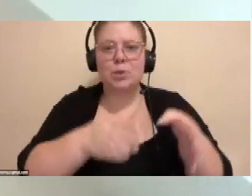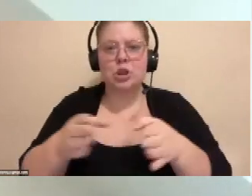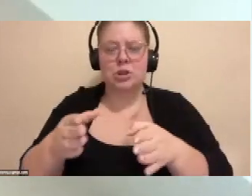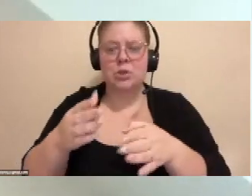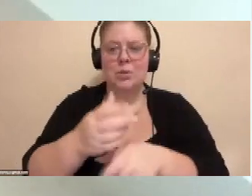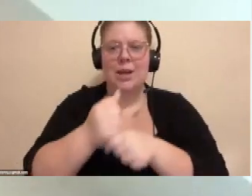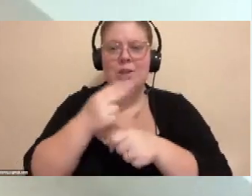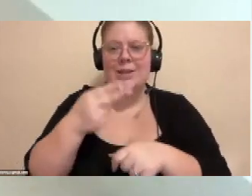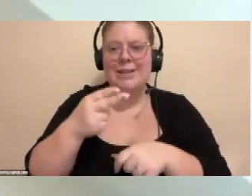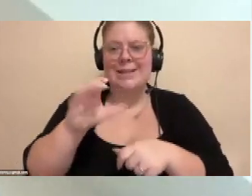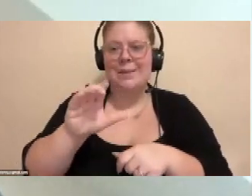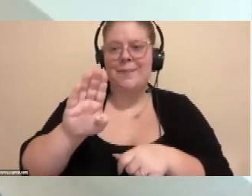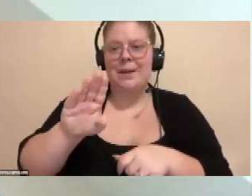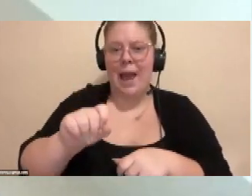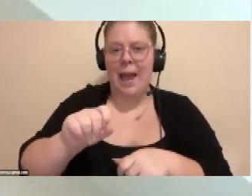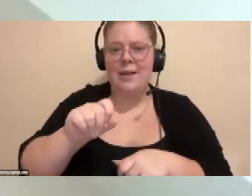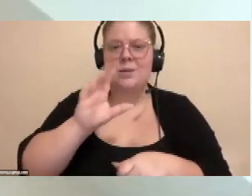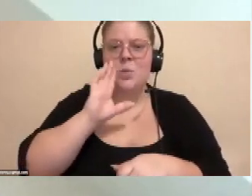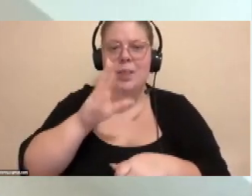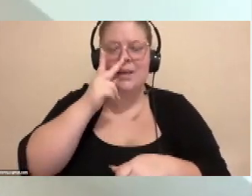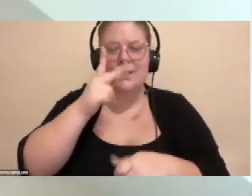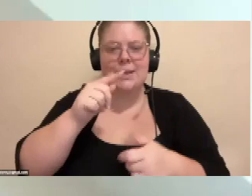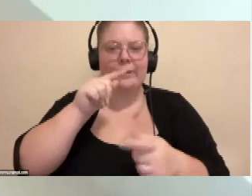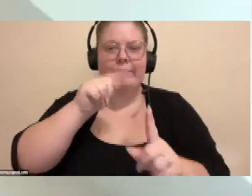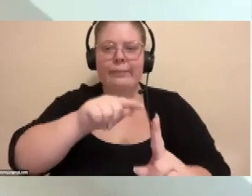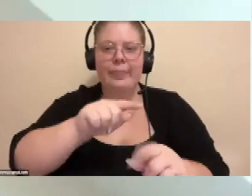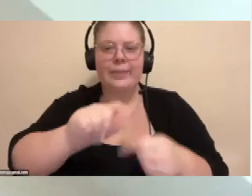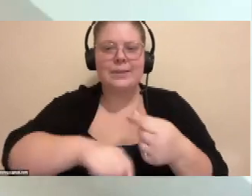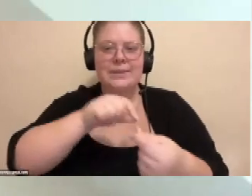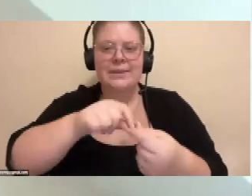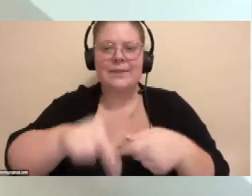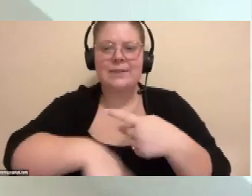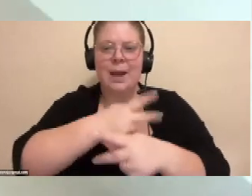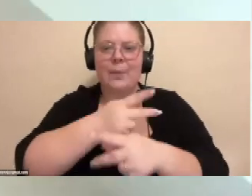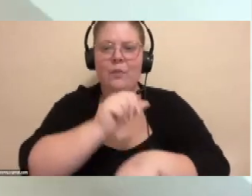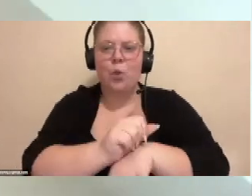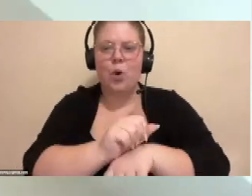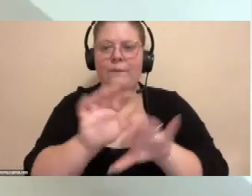you're going to see this kind of workforce response in terms of